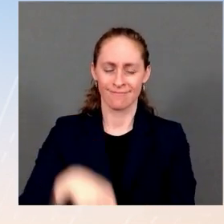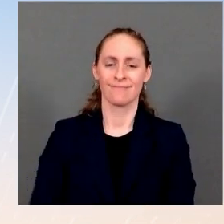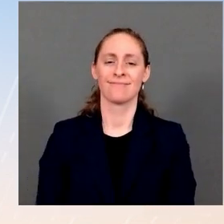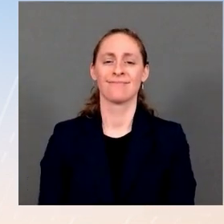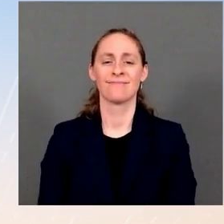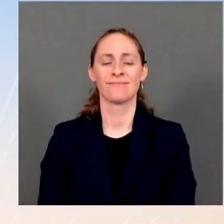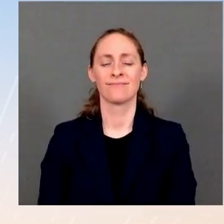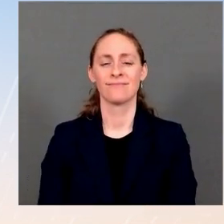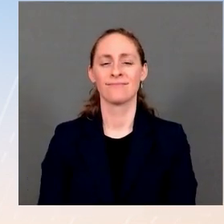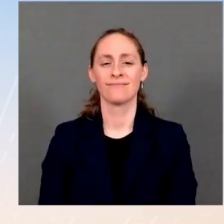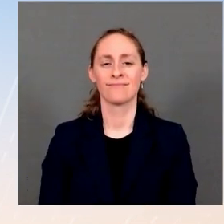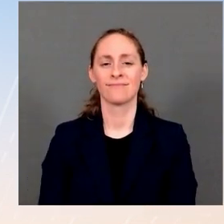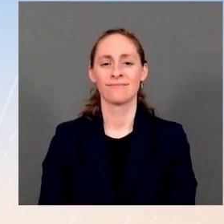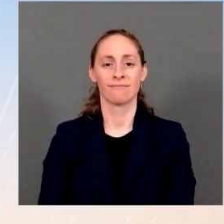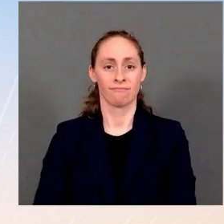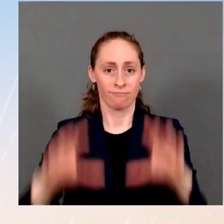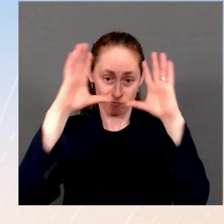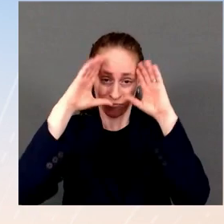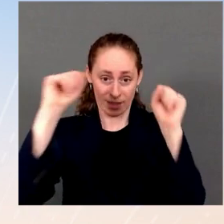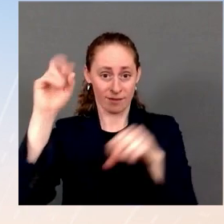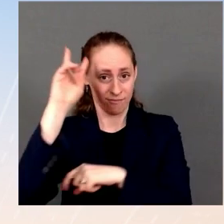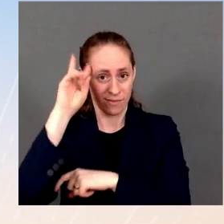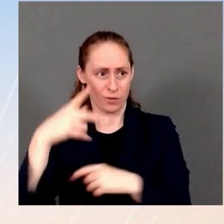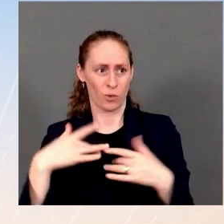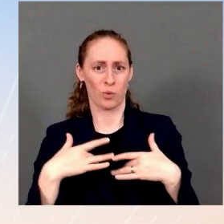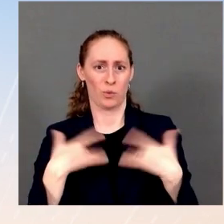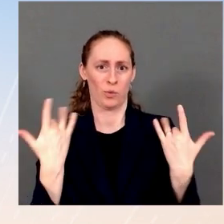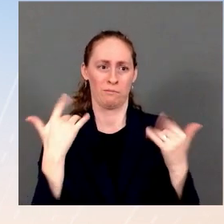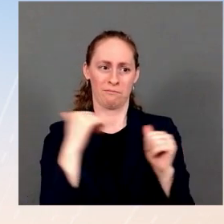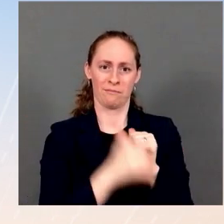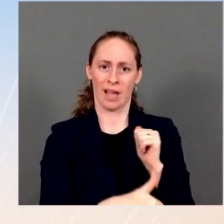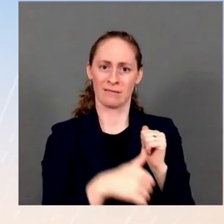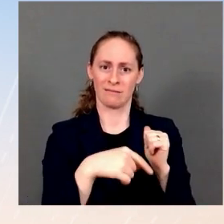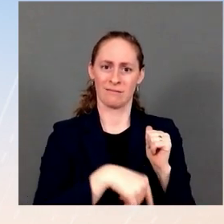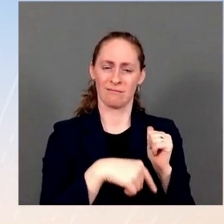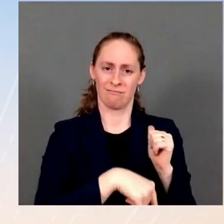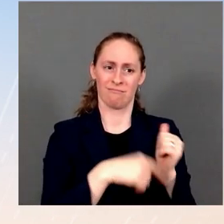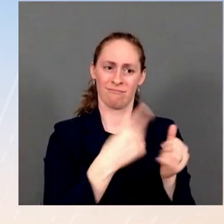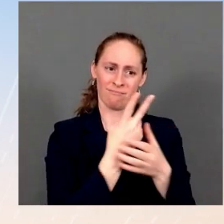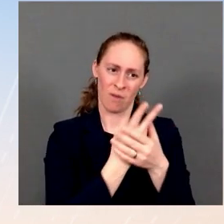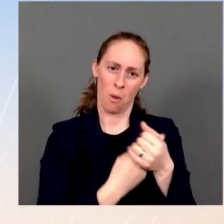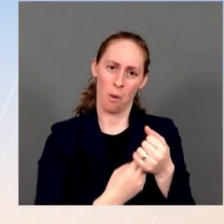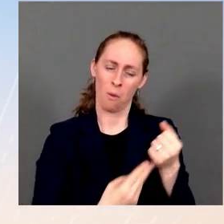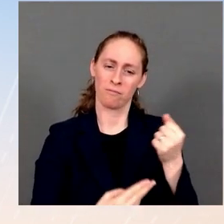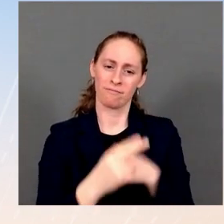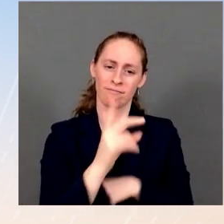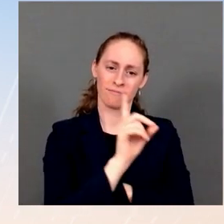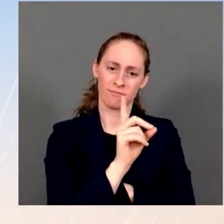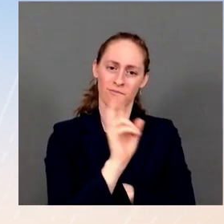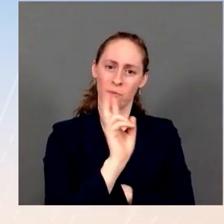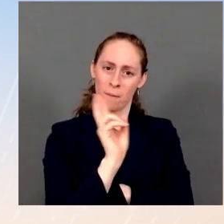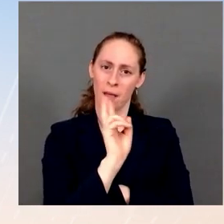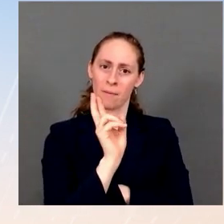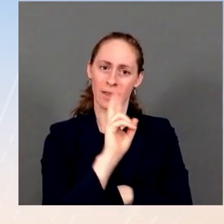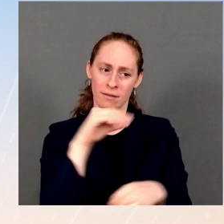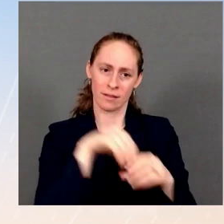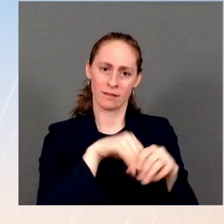And that's going to help us replace all the lead pipes. And we're excited to get to work. And with that, I'm eager to take some questions. Ms. Jean-Pierre: Thank you so much, Ali.